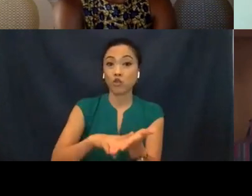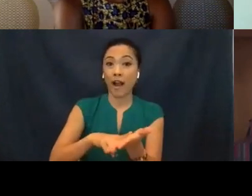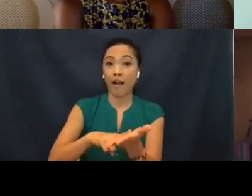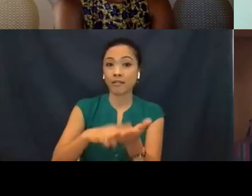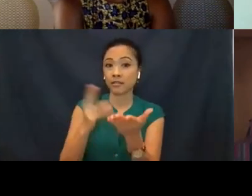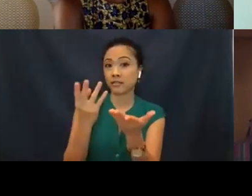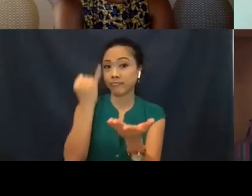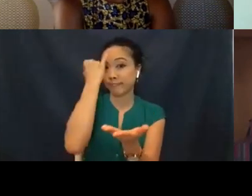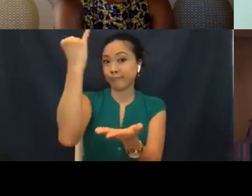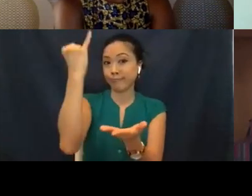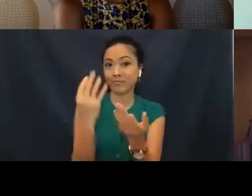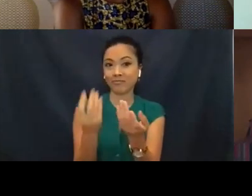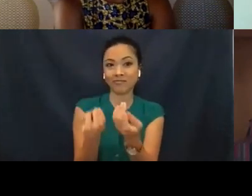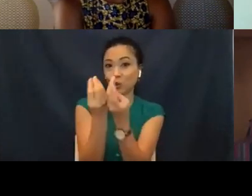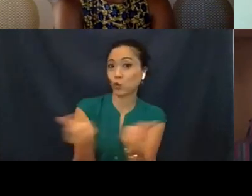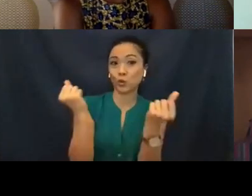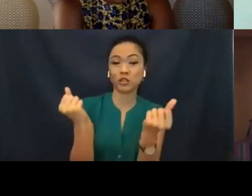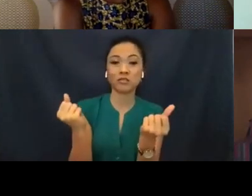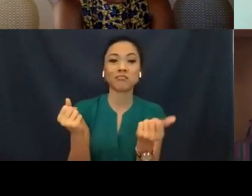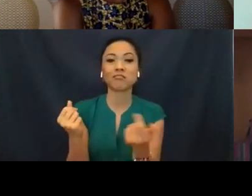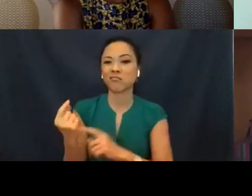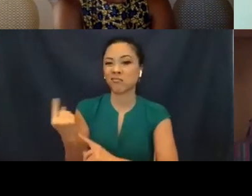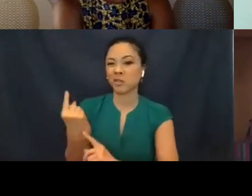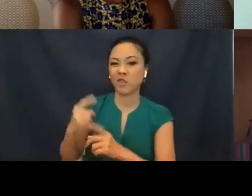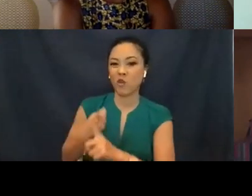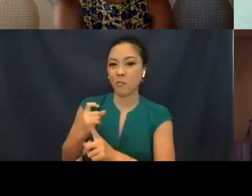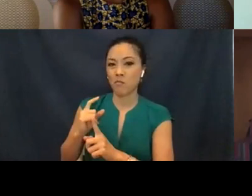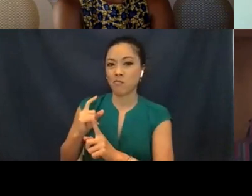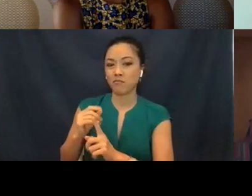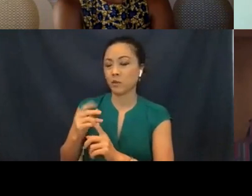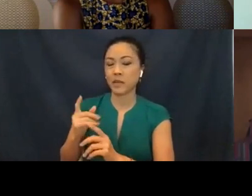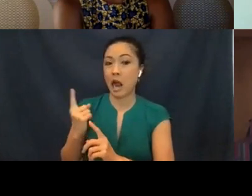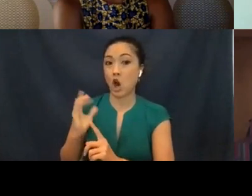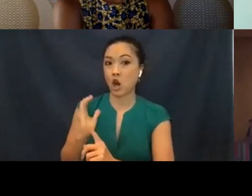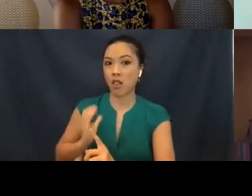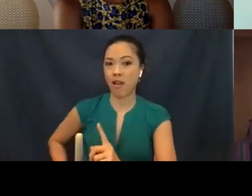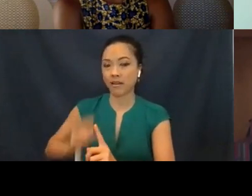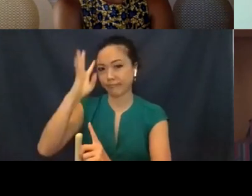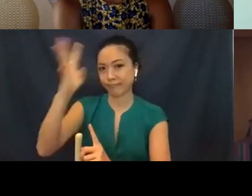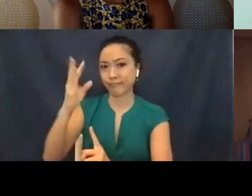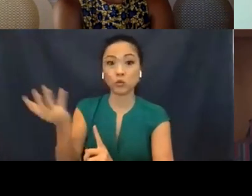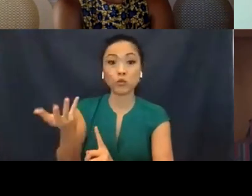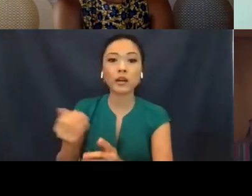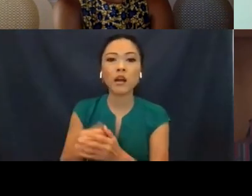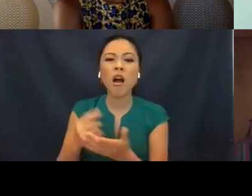typical engagement structure, Lane, and said let's make it a two-season commitment. Let's